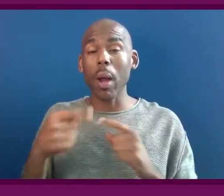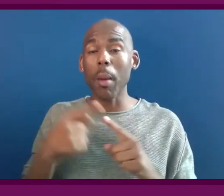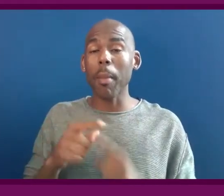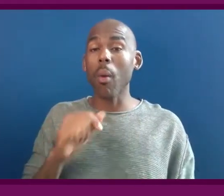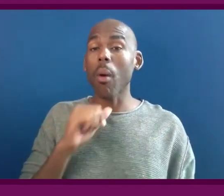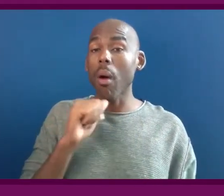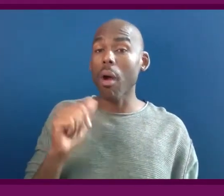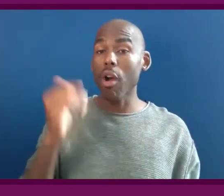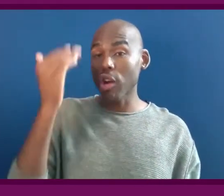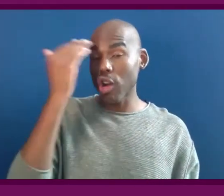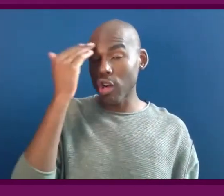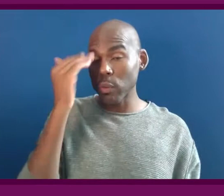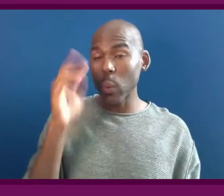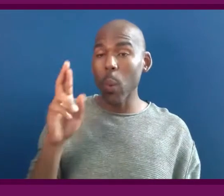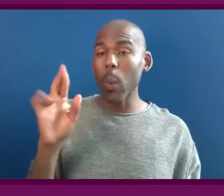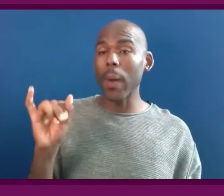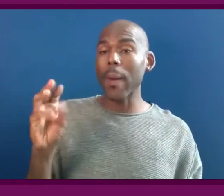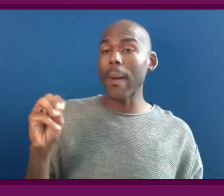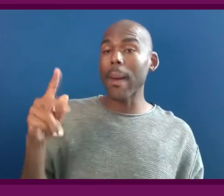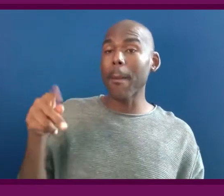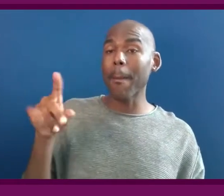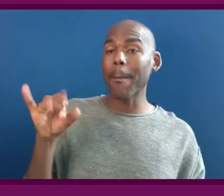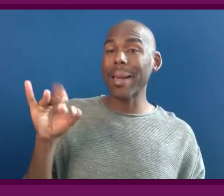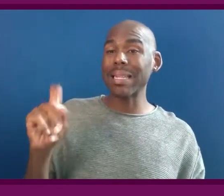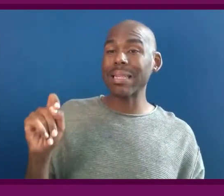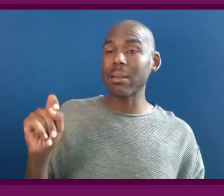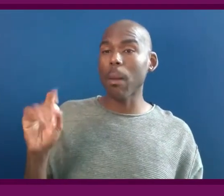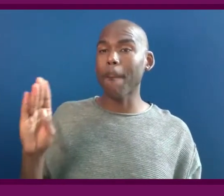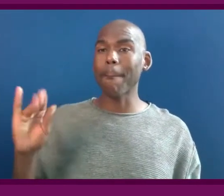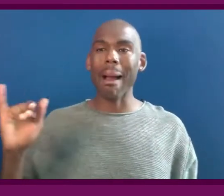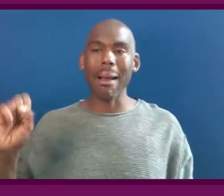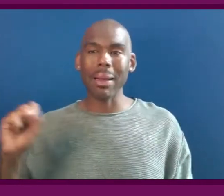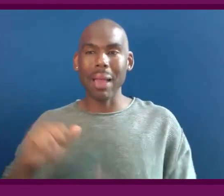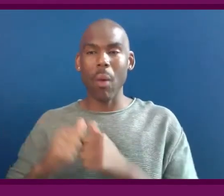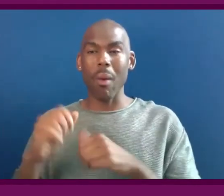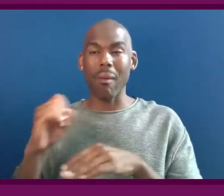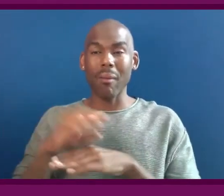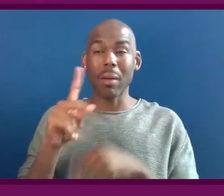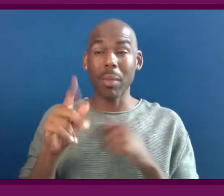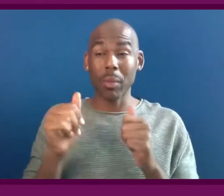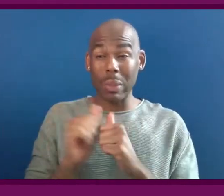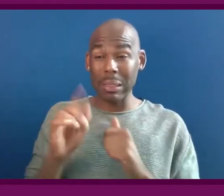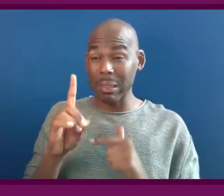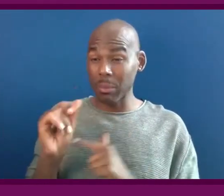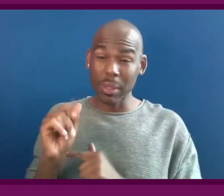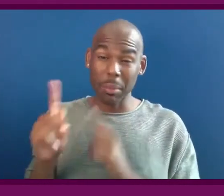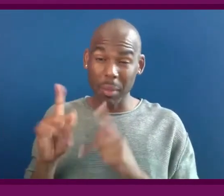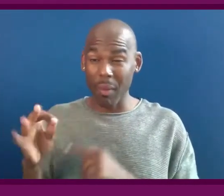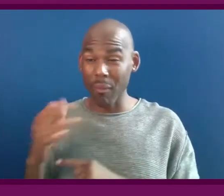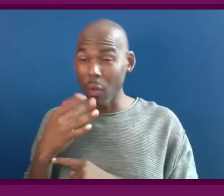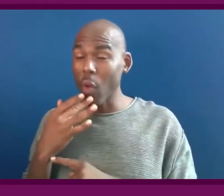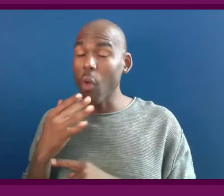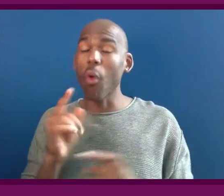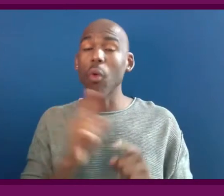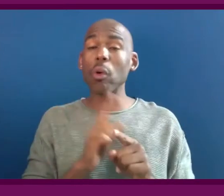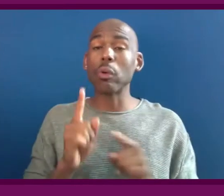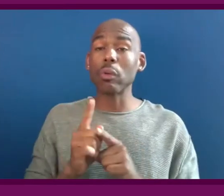also known as implicit bias, affects people with disabilities, especially those of color. Ashley Inkumsah: We also talked about the fact that now as